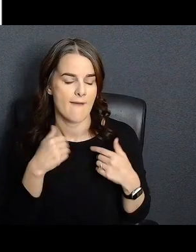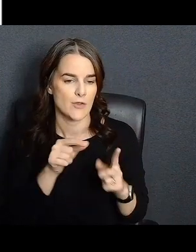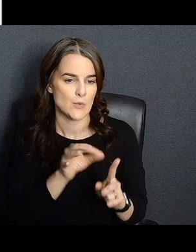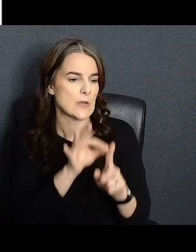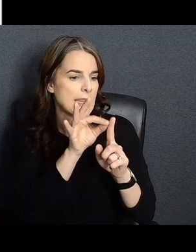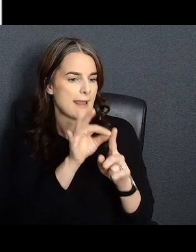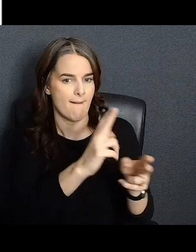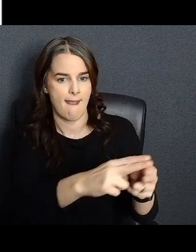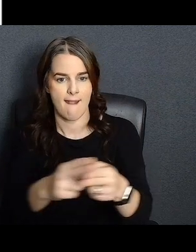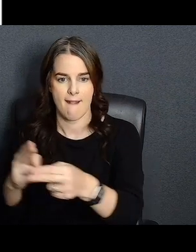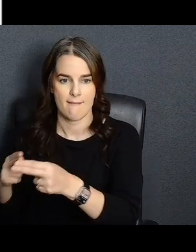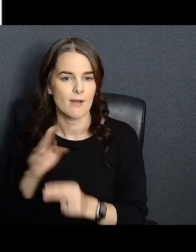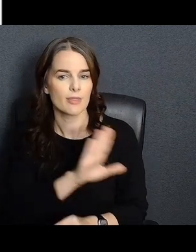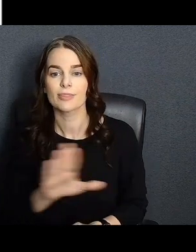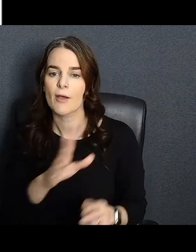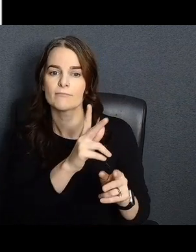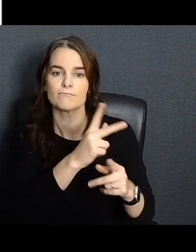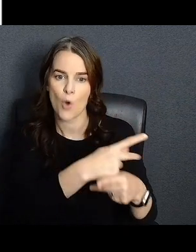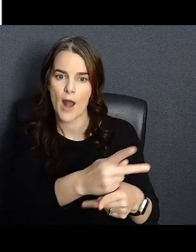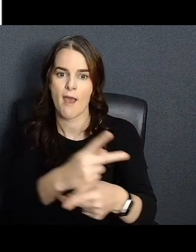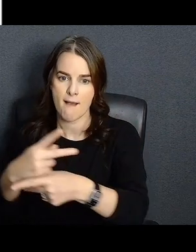for their product. But at the end of the day, their product